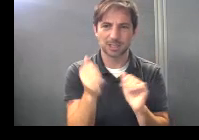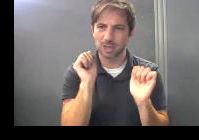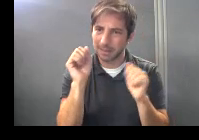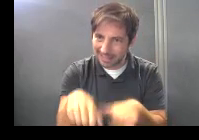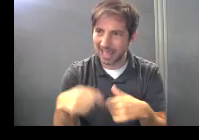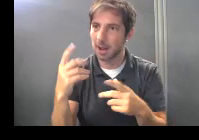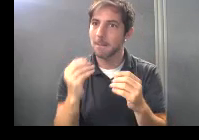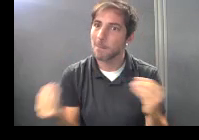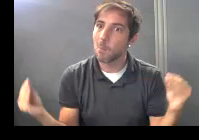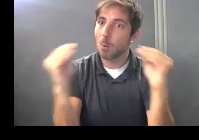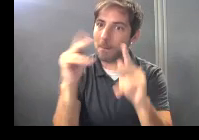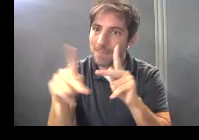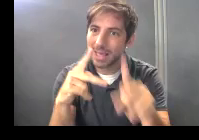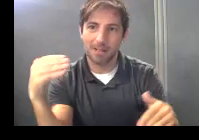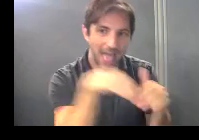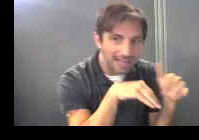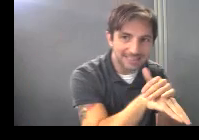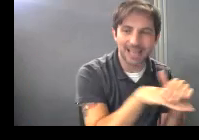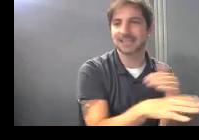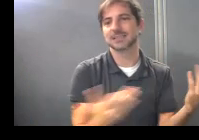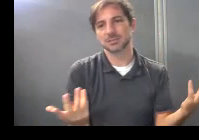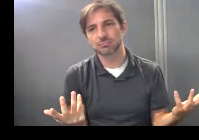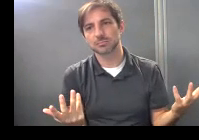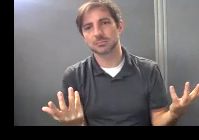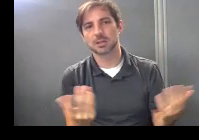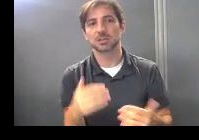AS POSSIBLE. ACCESSIBILITY IS AN ORGANIZATIONAL ASSET.